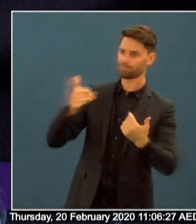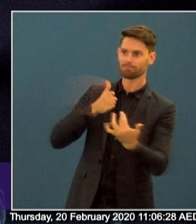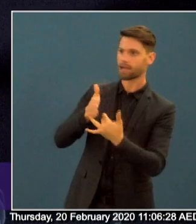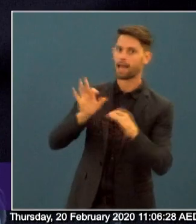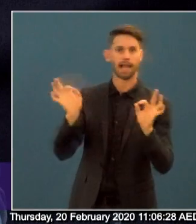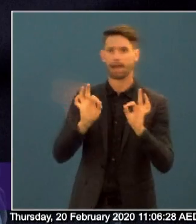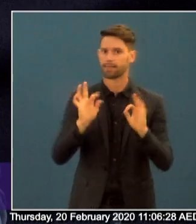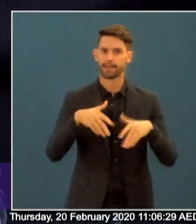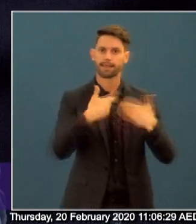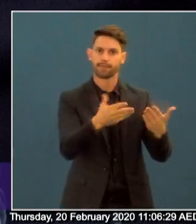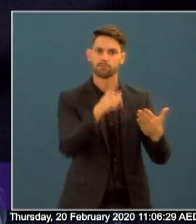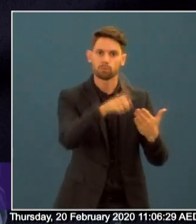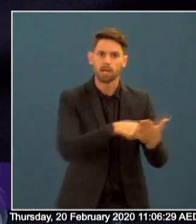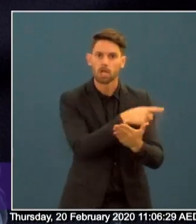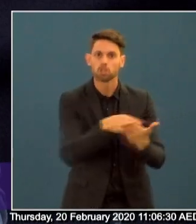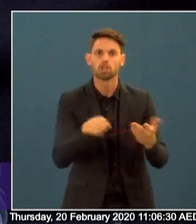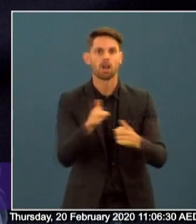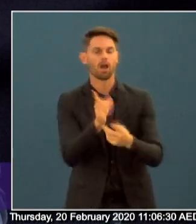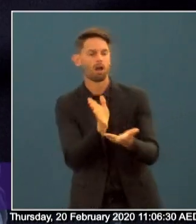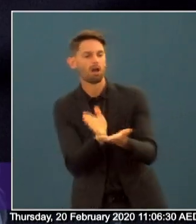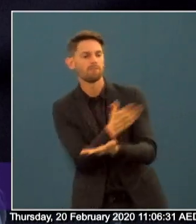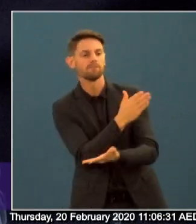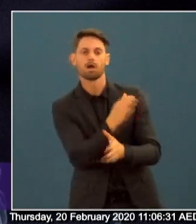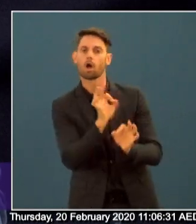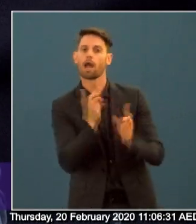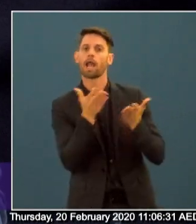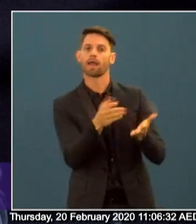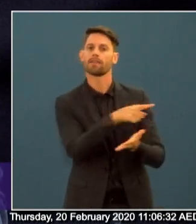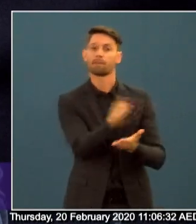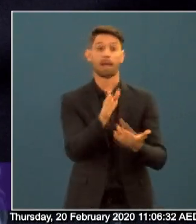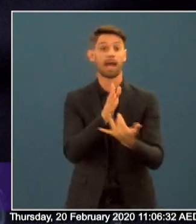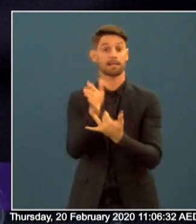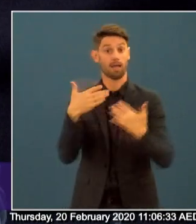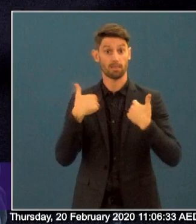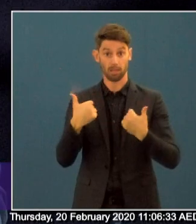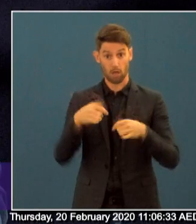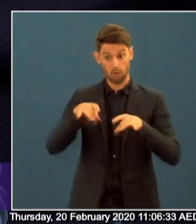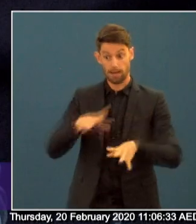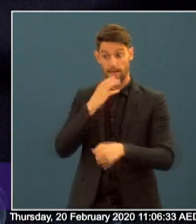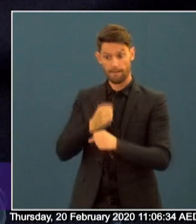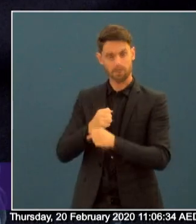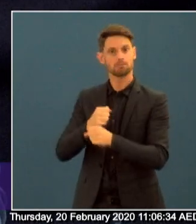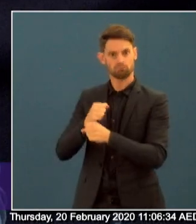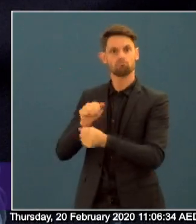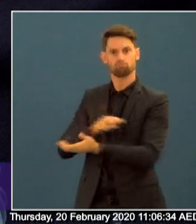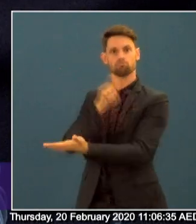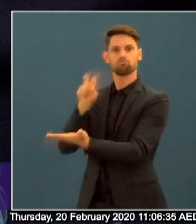So this is a very clear statement which — to which Australia has agreed in its signing and ratification of the UN Convention.